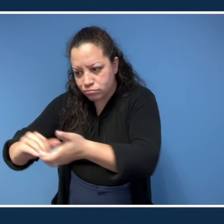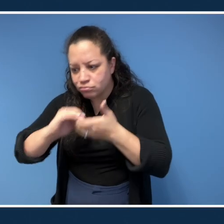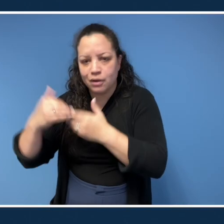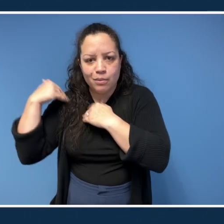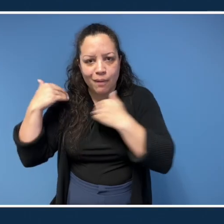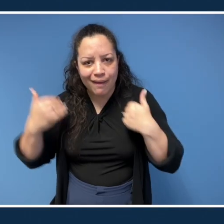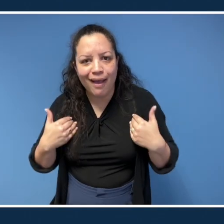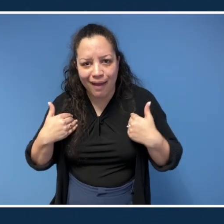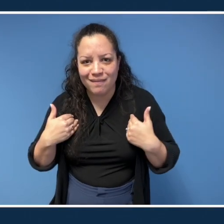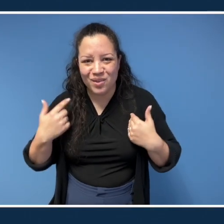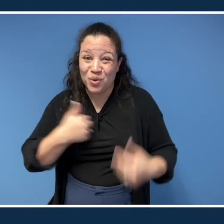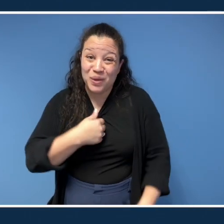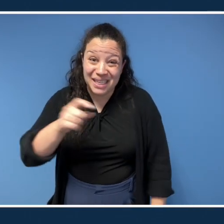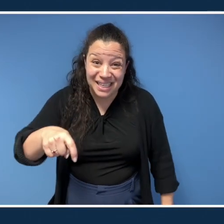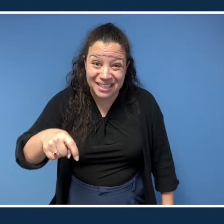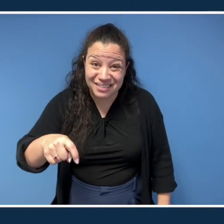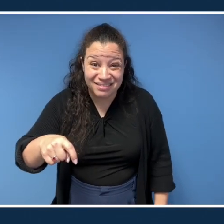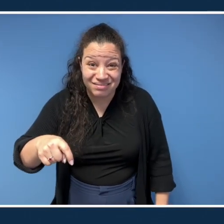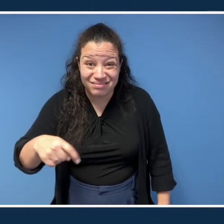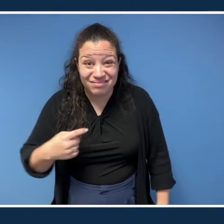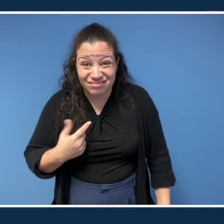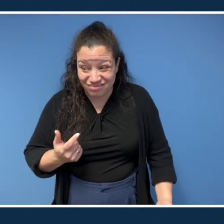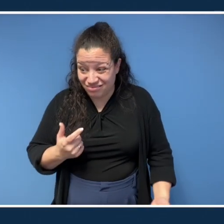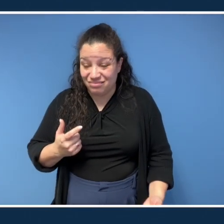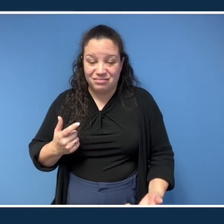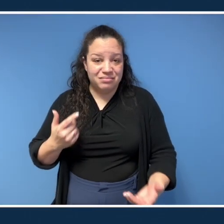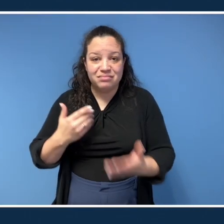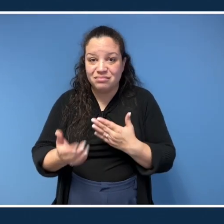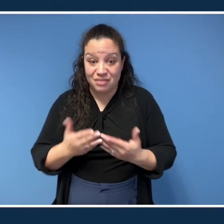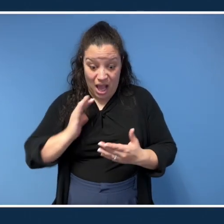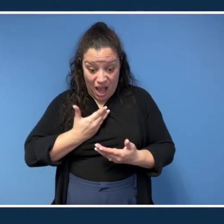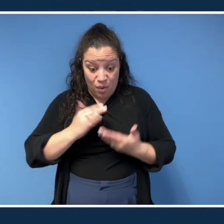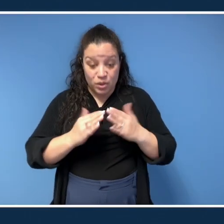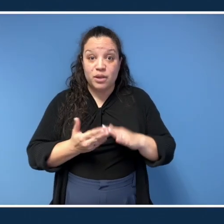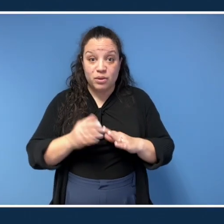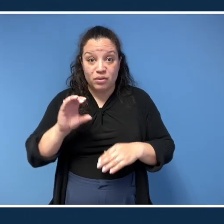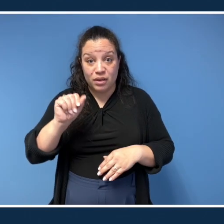we need that, right? And that doesn't just, that extends to our community, the African Nova Scotian community,